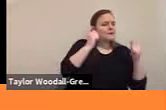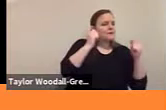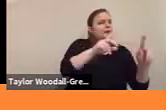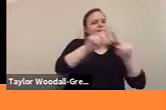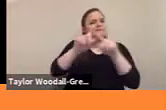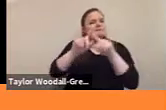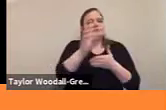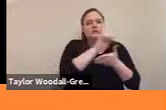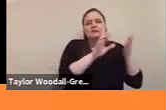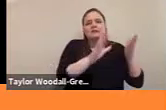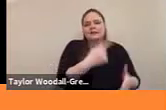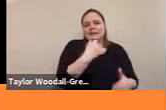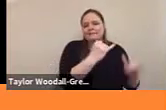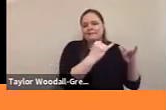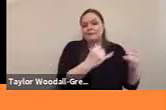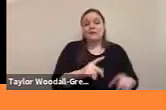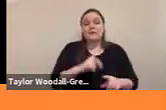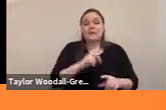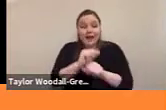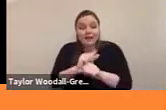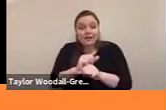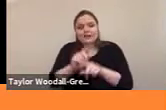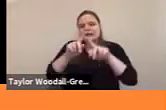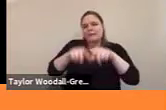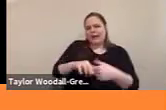But it actually depends on how the colors are used together.